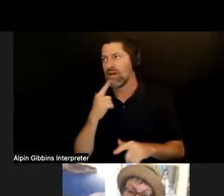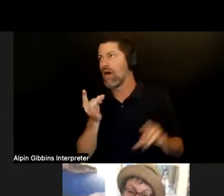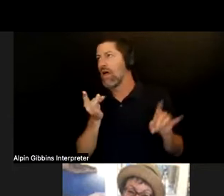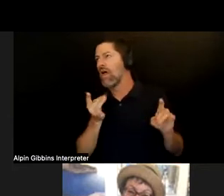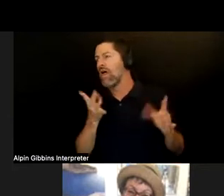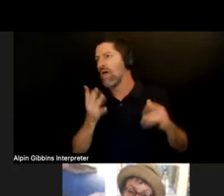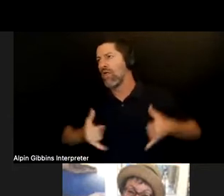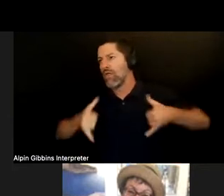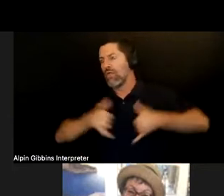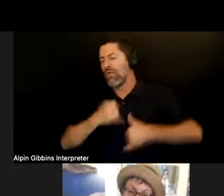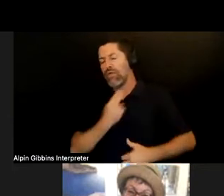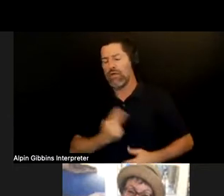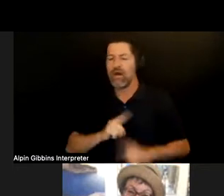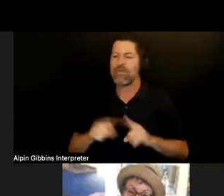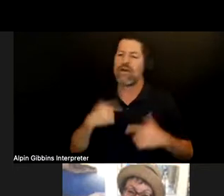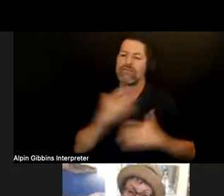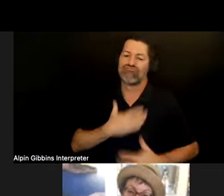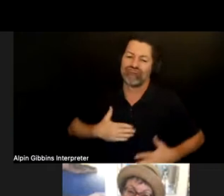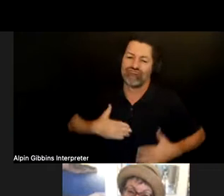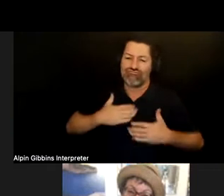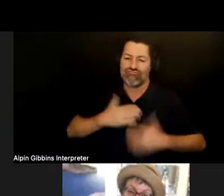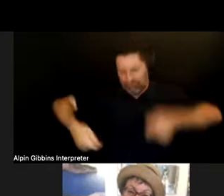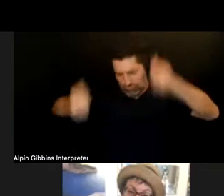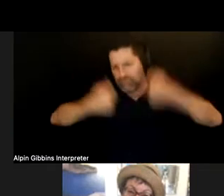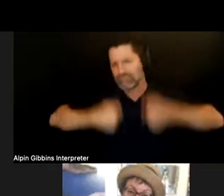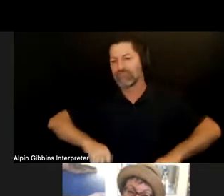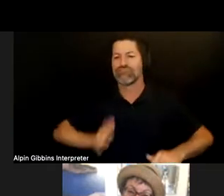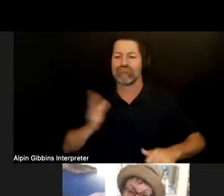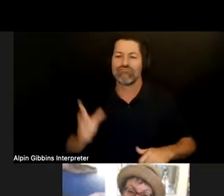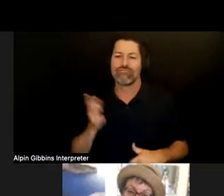and I loved getting dressed up, and she would always take out, you know, the fancy china.